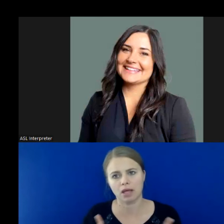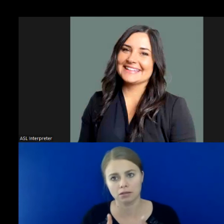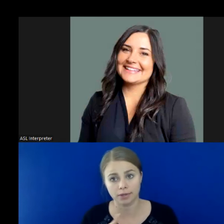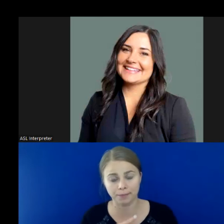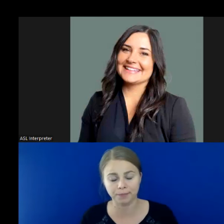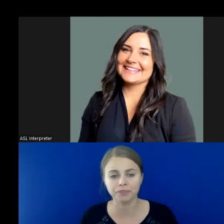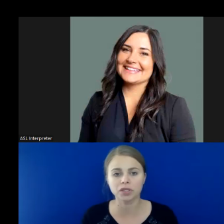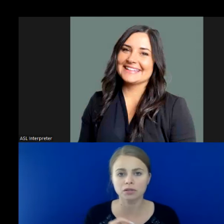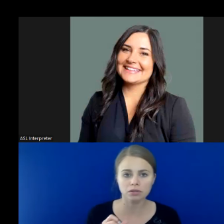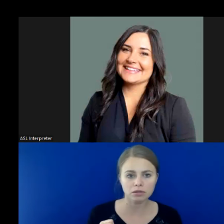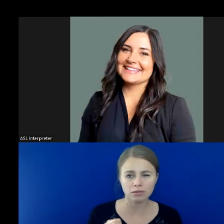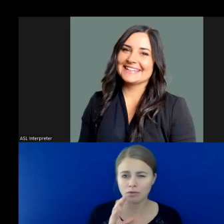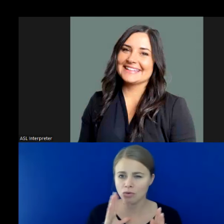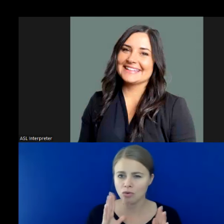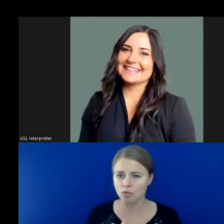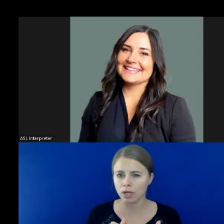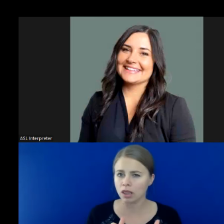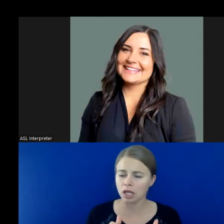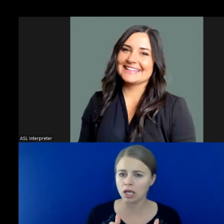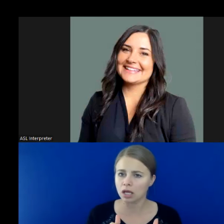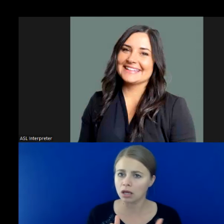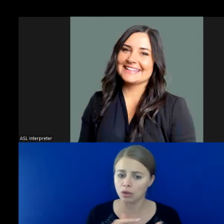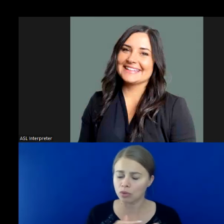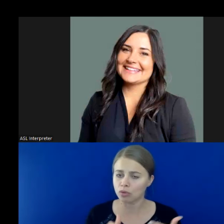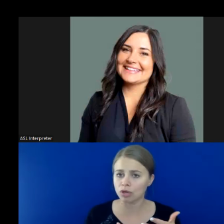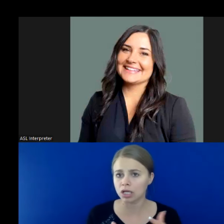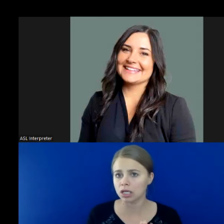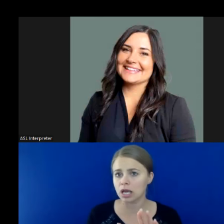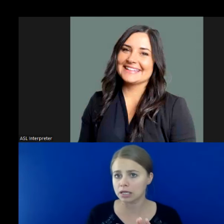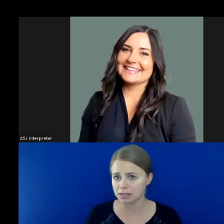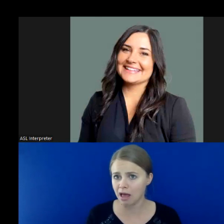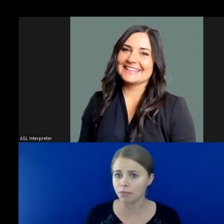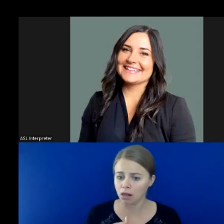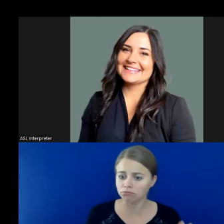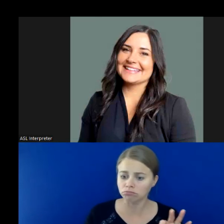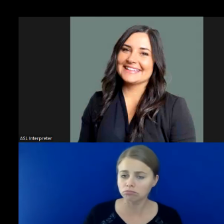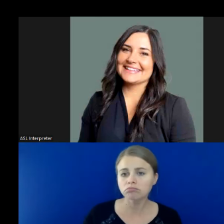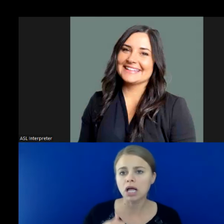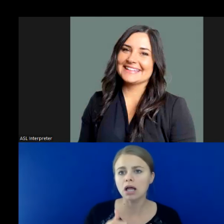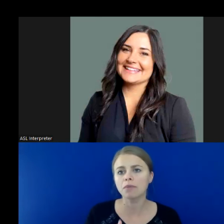So, hopefully walking through those three examples kind of give you an idea of how to, if you're given an EEAAP,